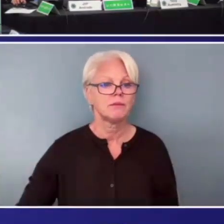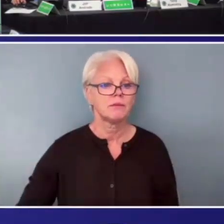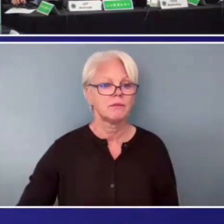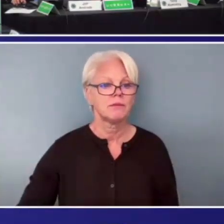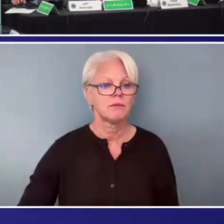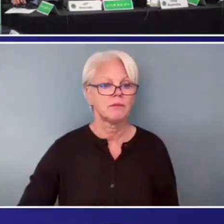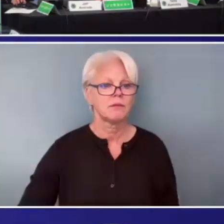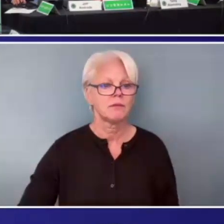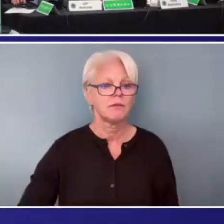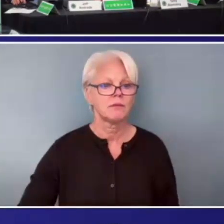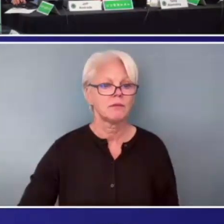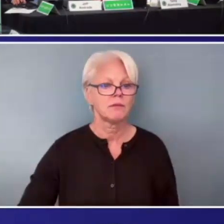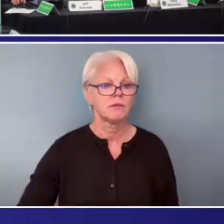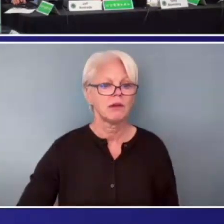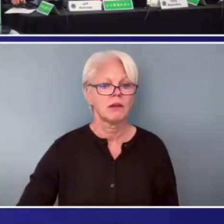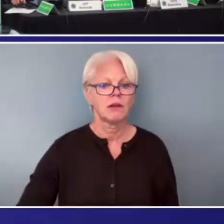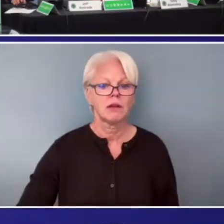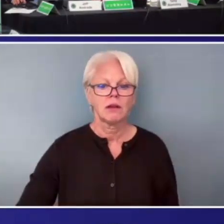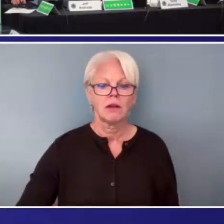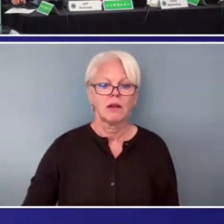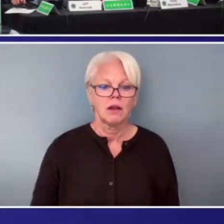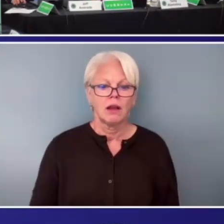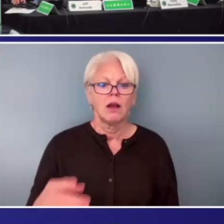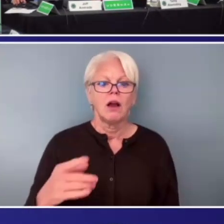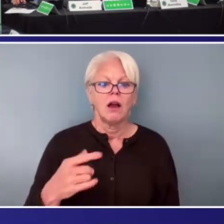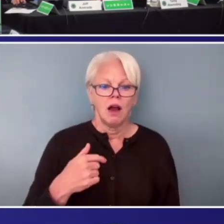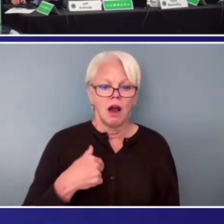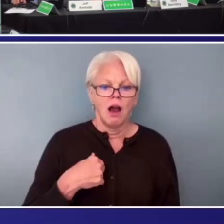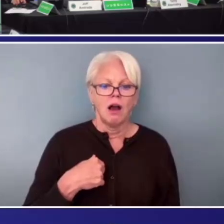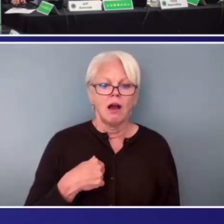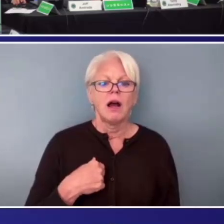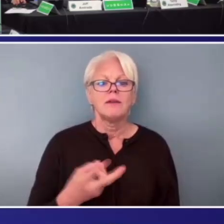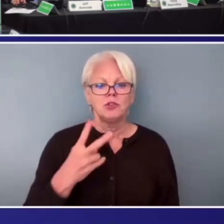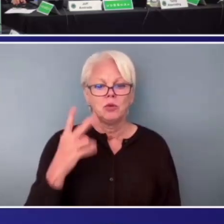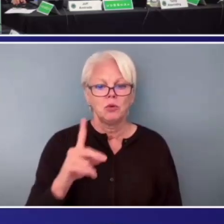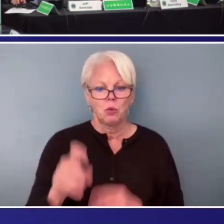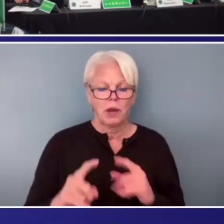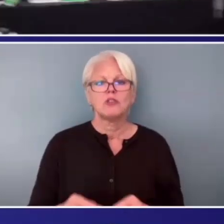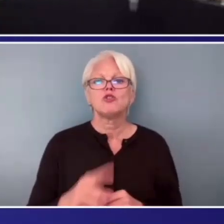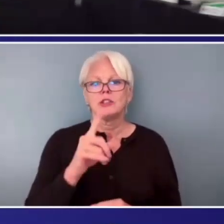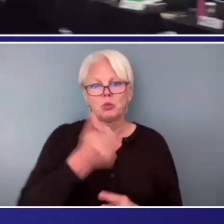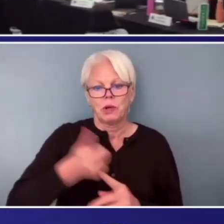I have two questions. We'll take it one at a time. My first question is in regards to ceases to be